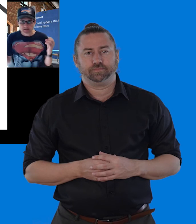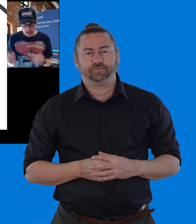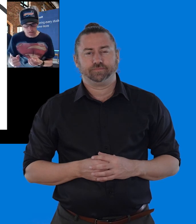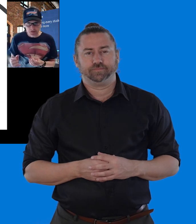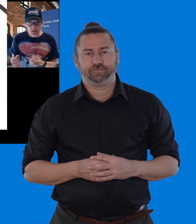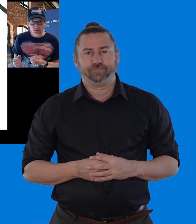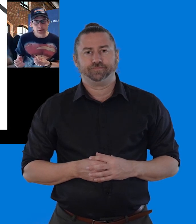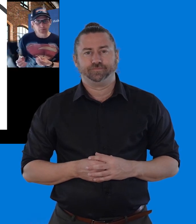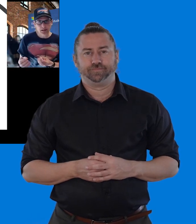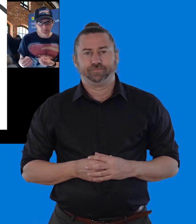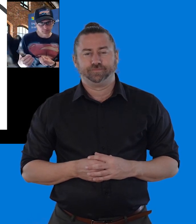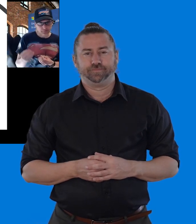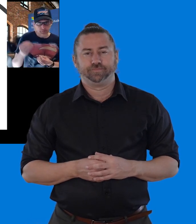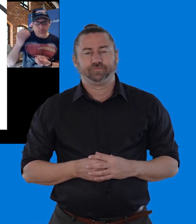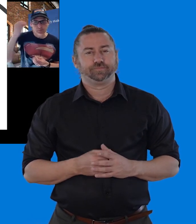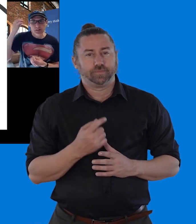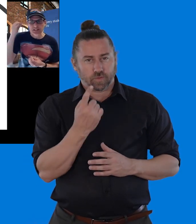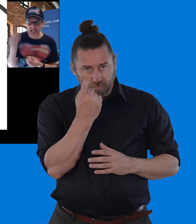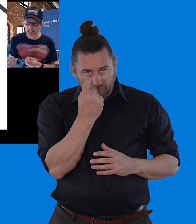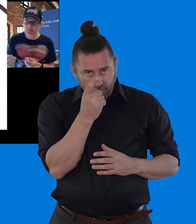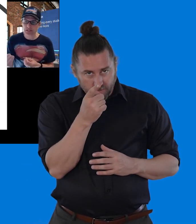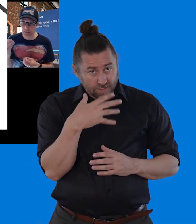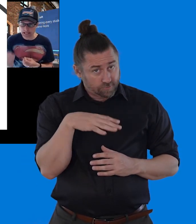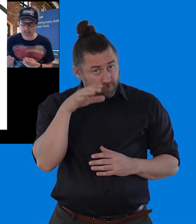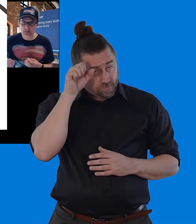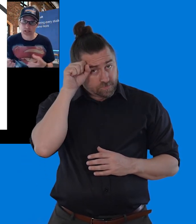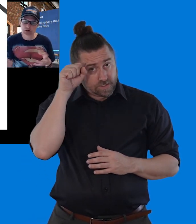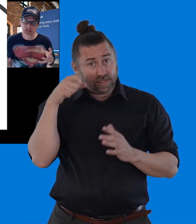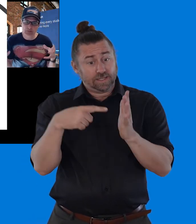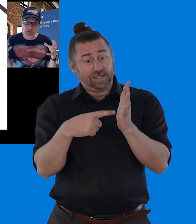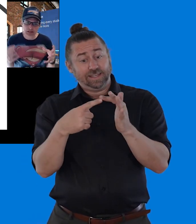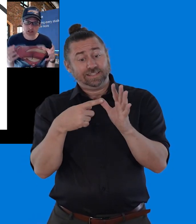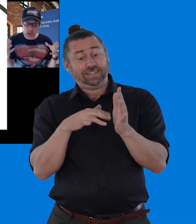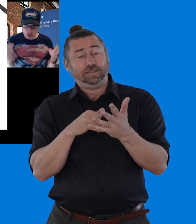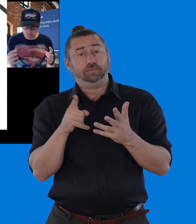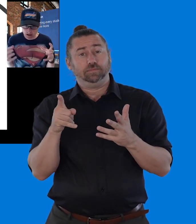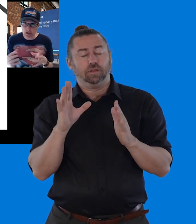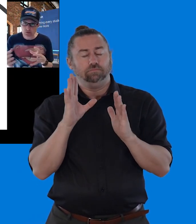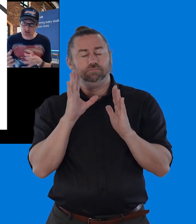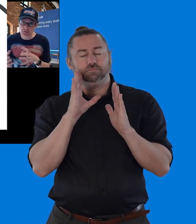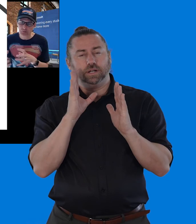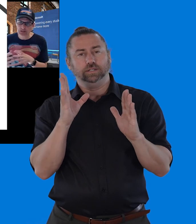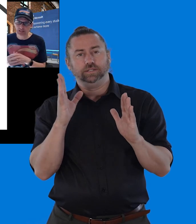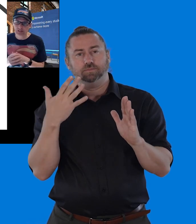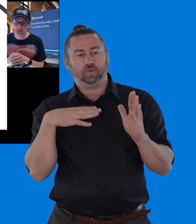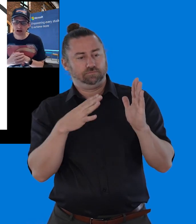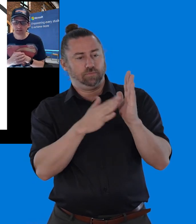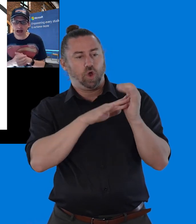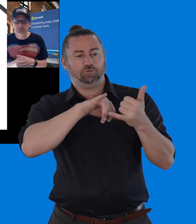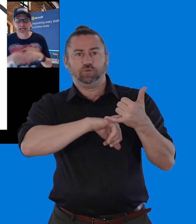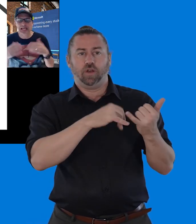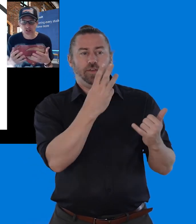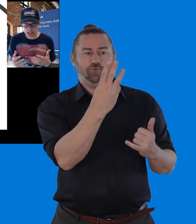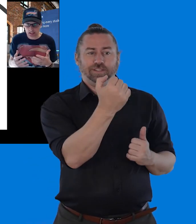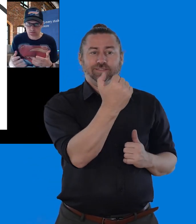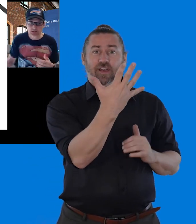Now, the other thing to remember, Teams is amazing, because it brings a lot about Microsoft 365 apps into Teams.